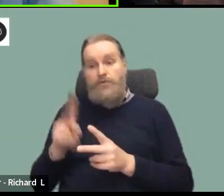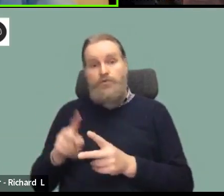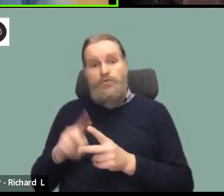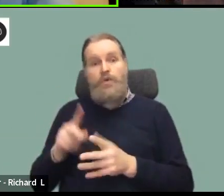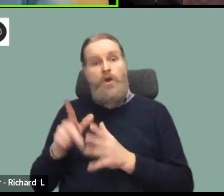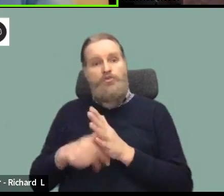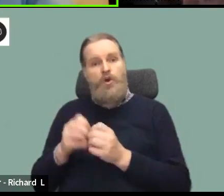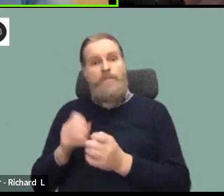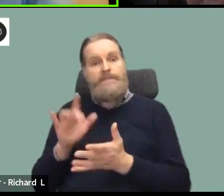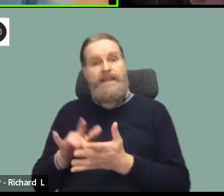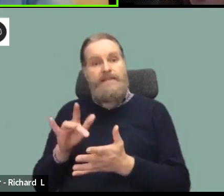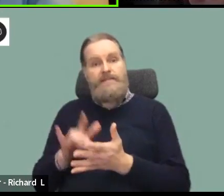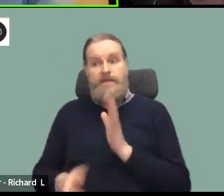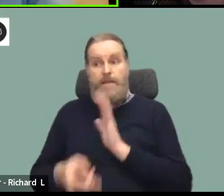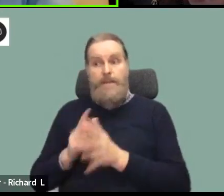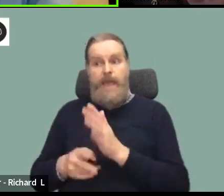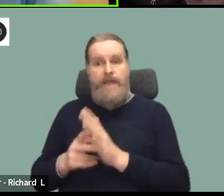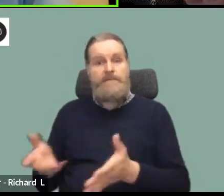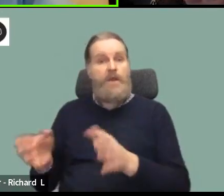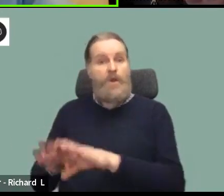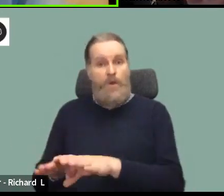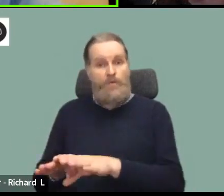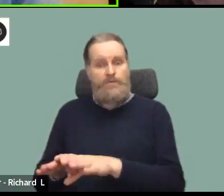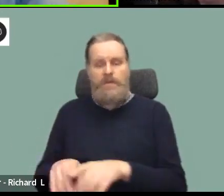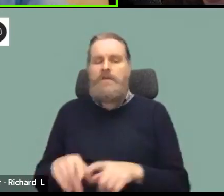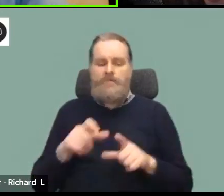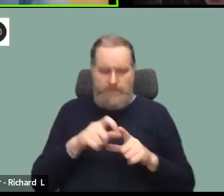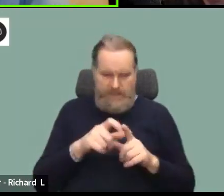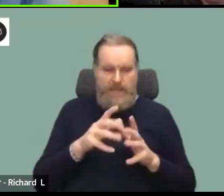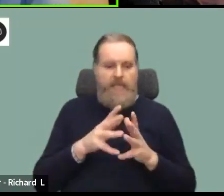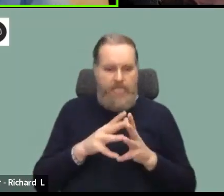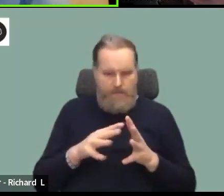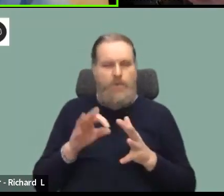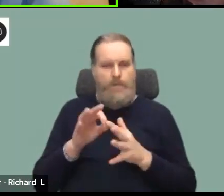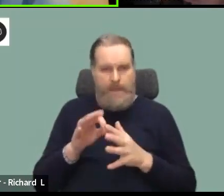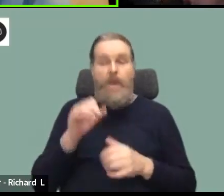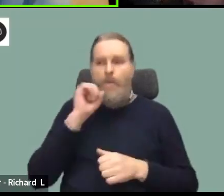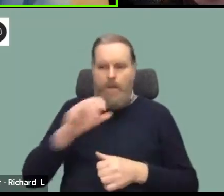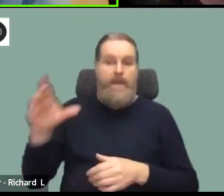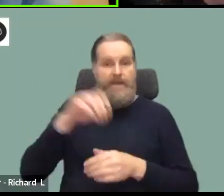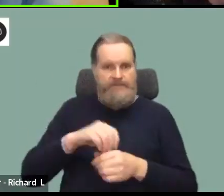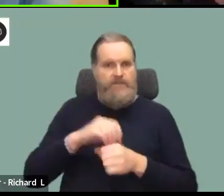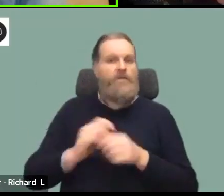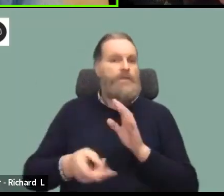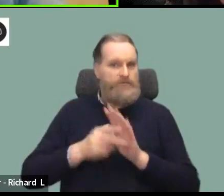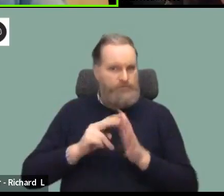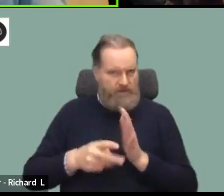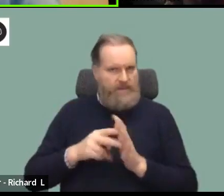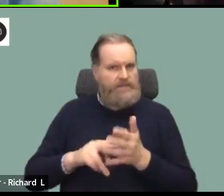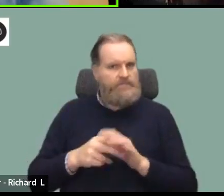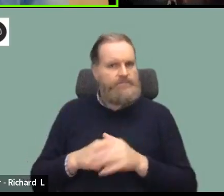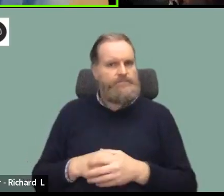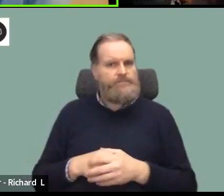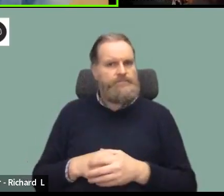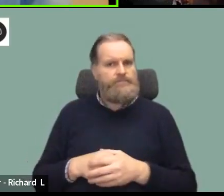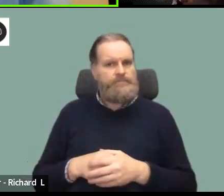an extended period in at least two job centers faced with closure. and therefore dWP. refore DWP will be involved in the action going forward and